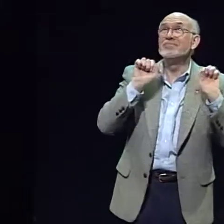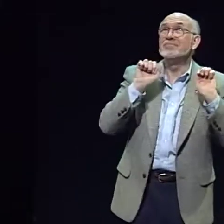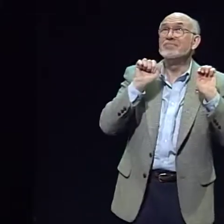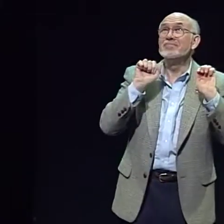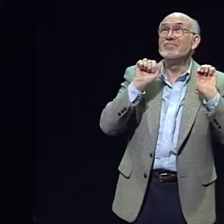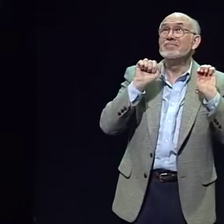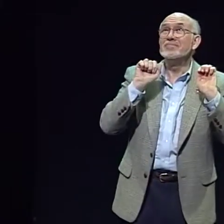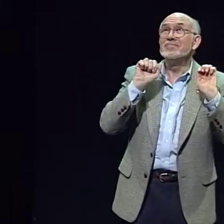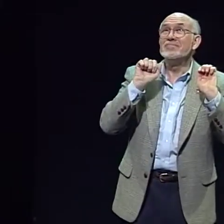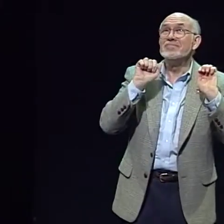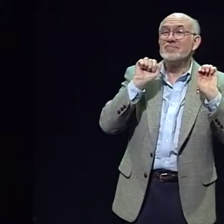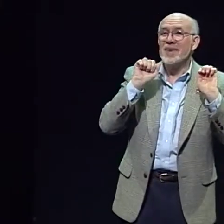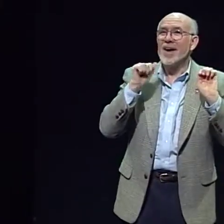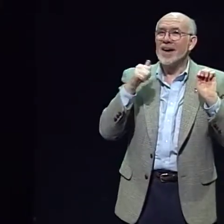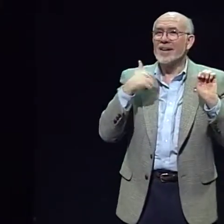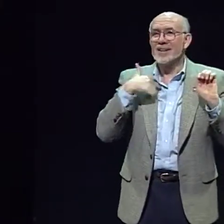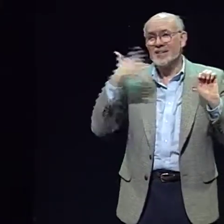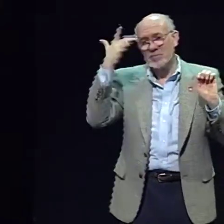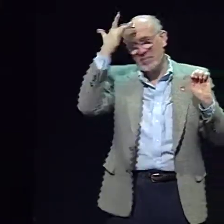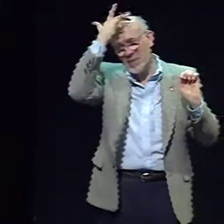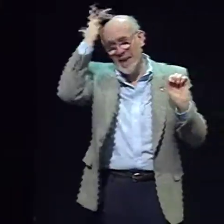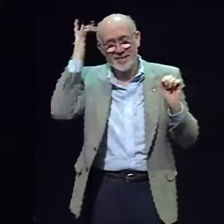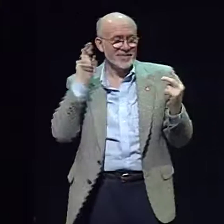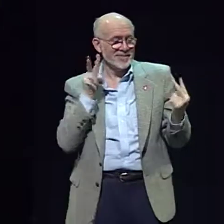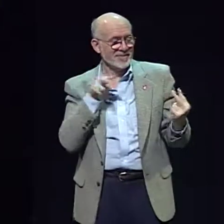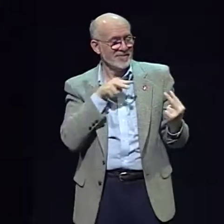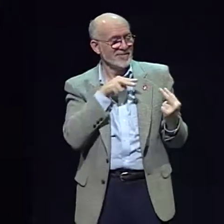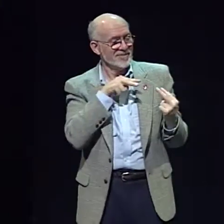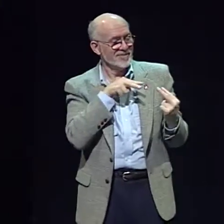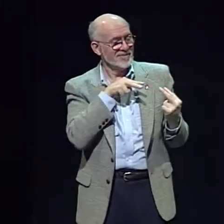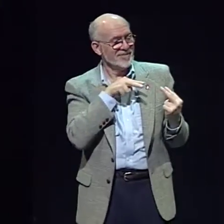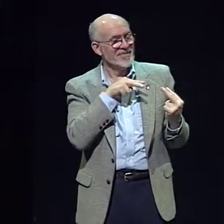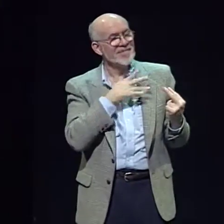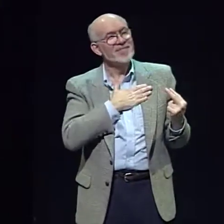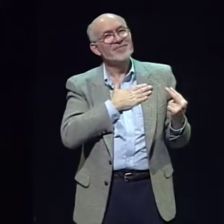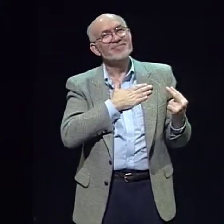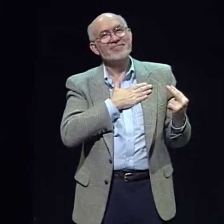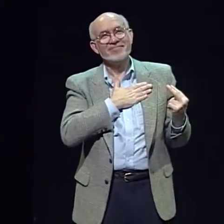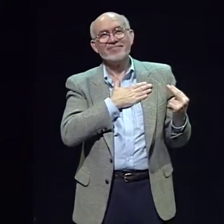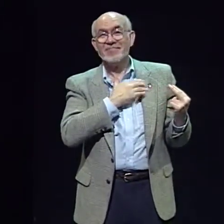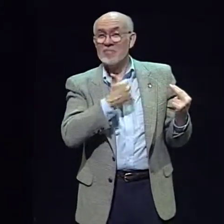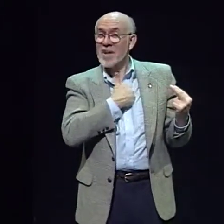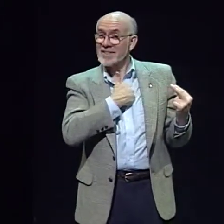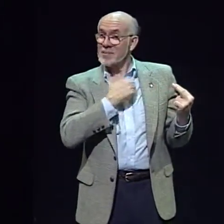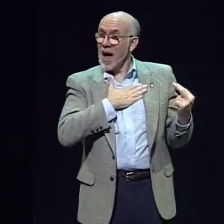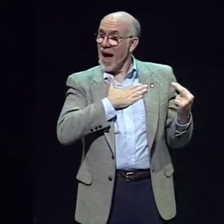I WAS CUTE. BELIEVE ME, I WAS. BUT I SEE MYSELF AS A CHILD, AND NOW I'M BALD.